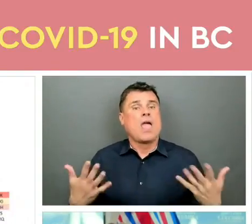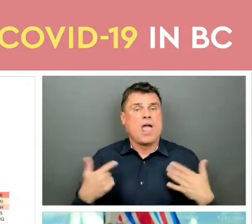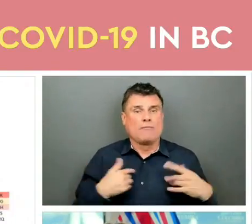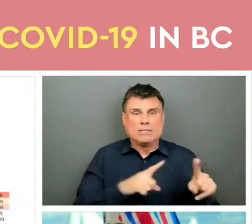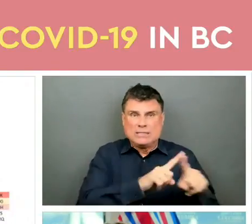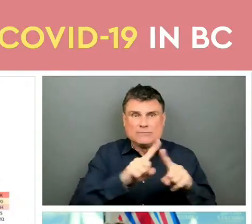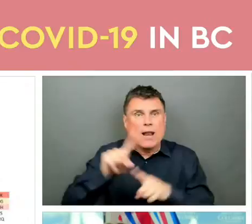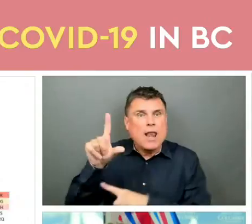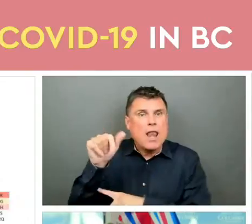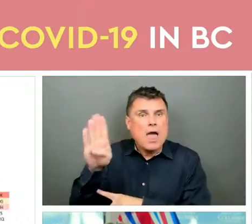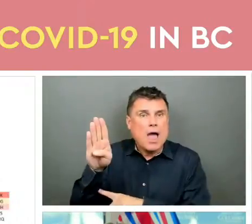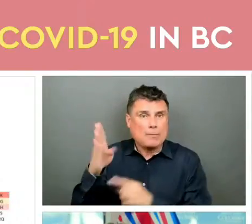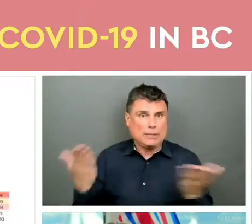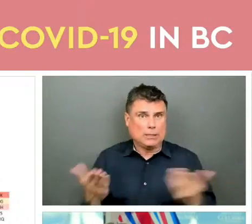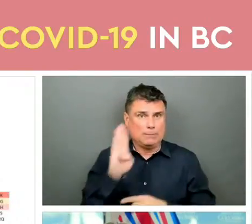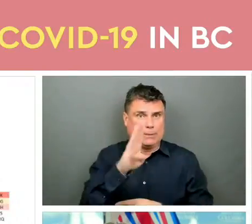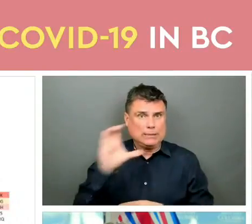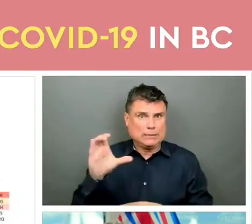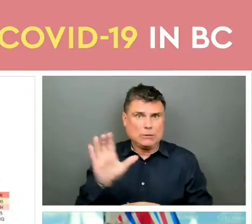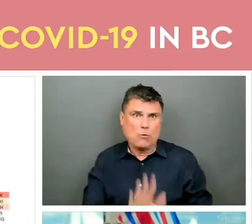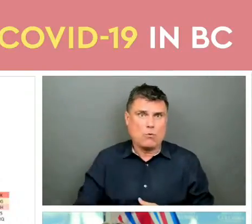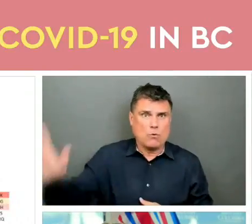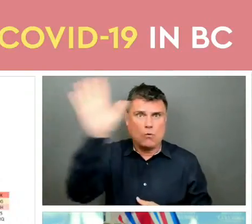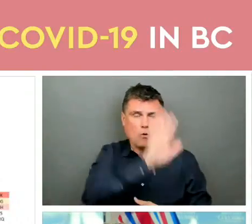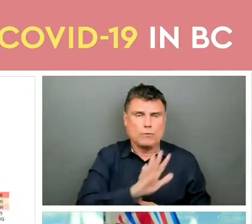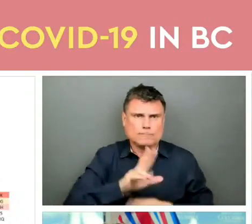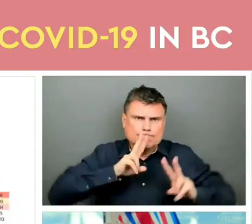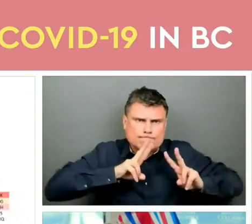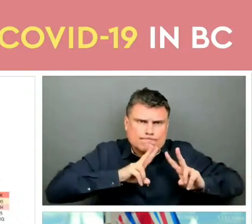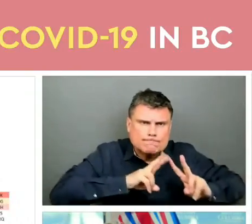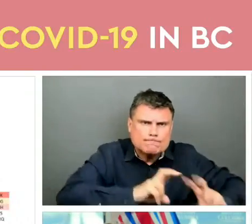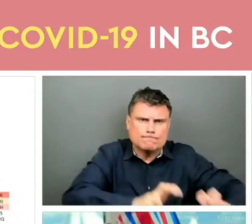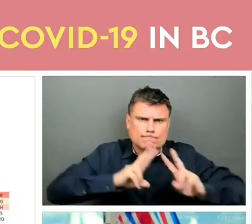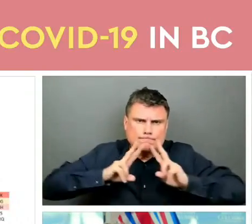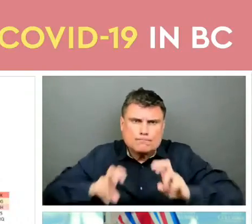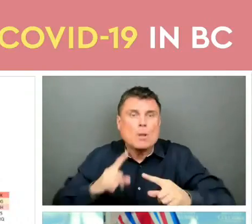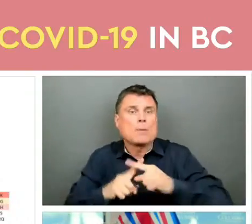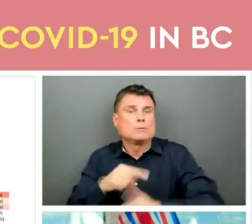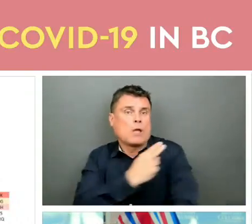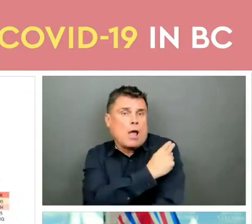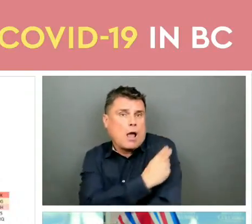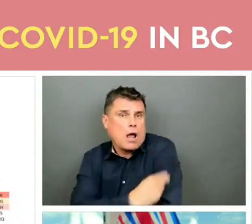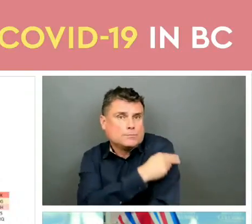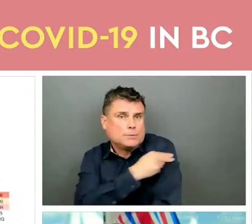including B CBC, ST Paul and a number